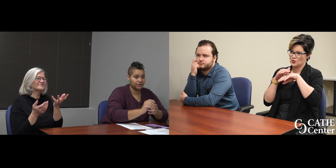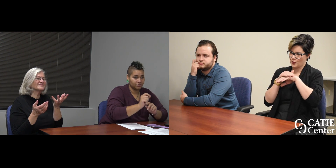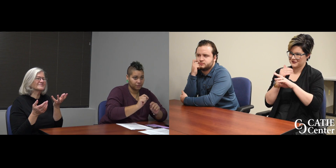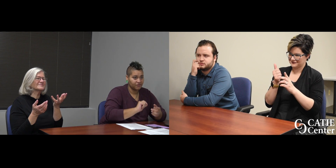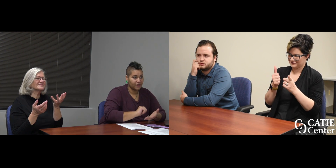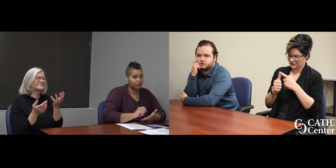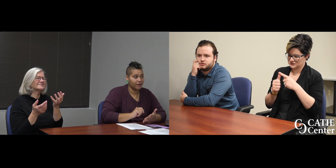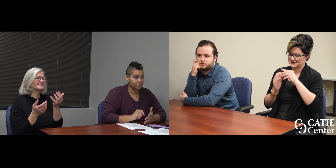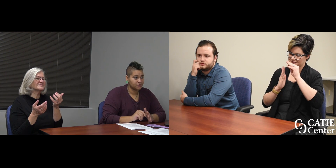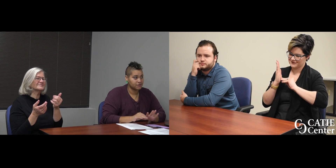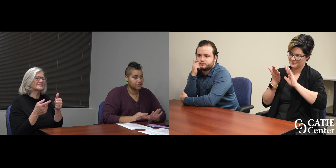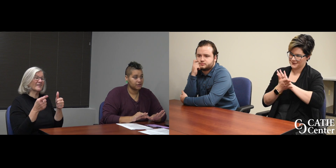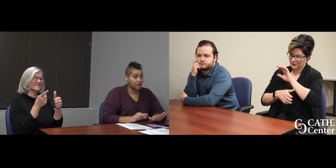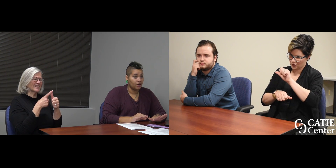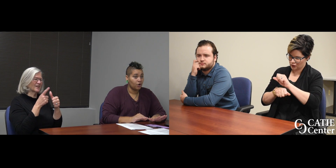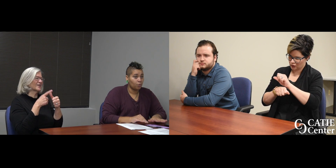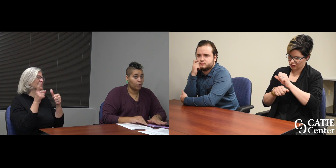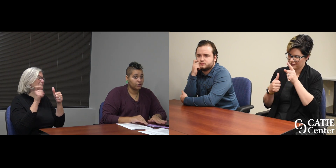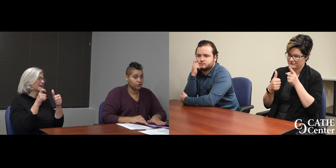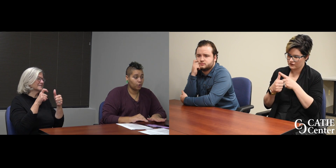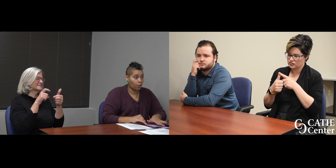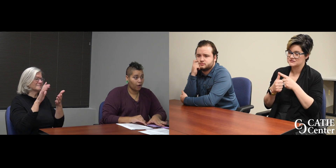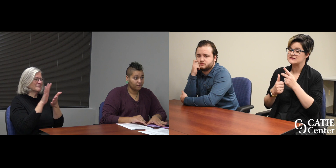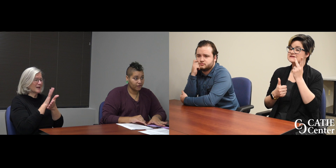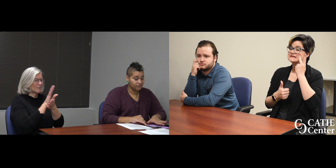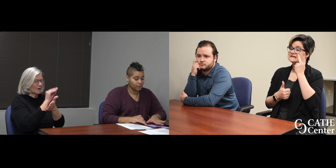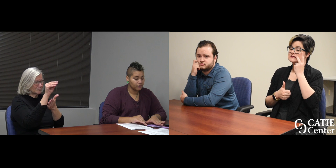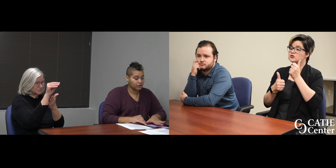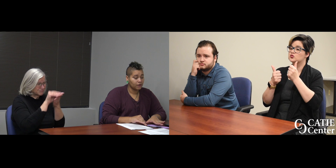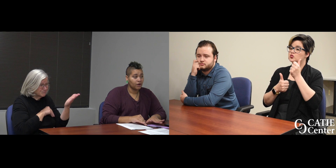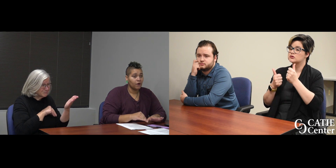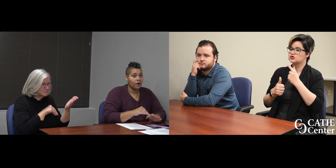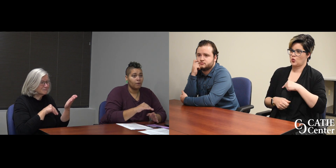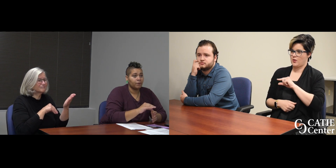and fill out the papers to see what you qualify for,